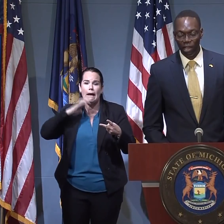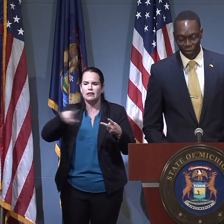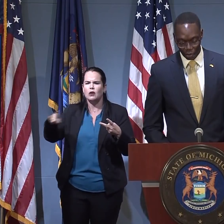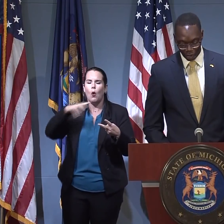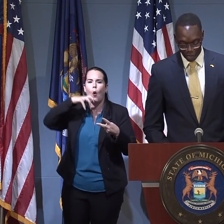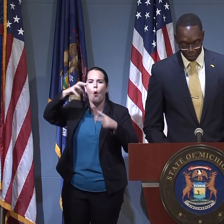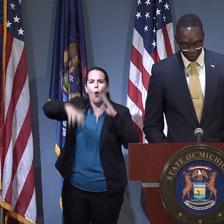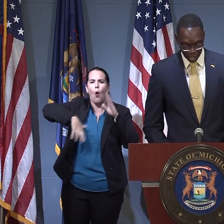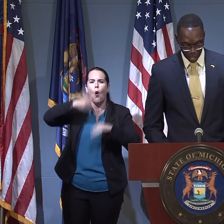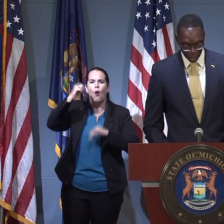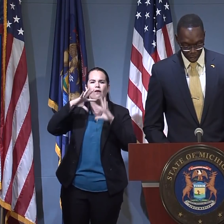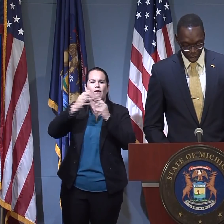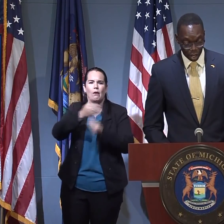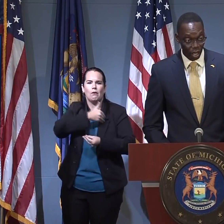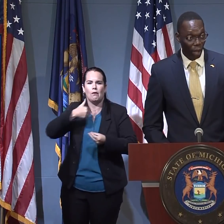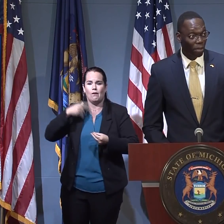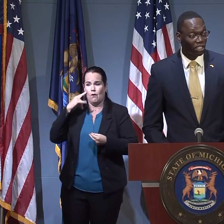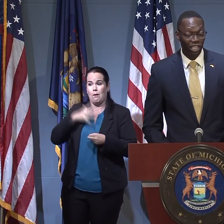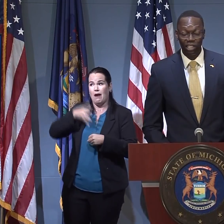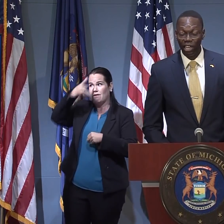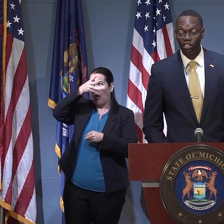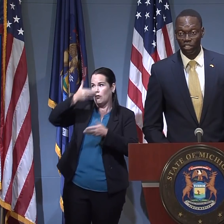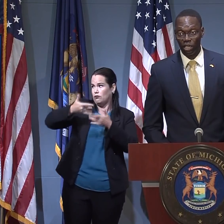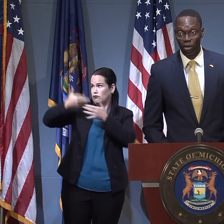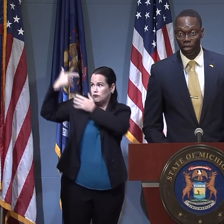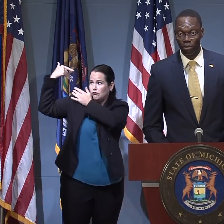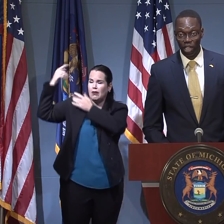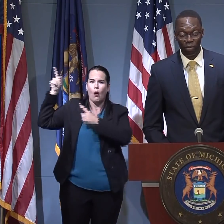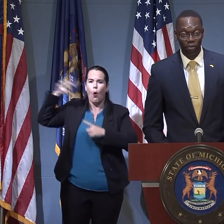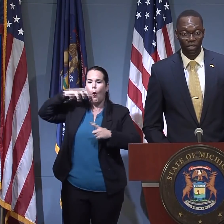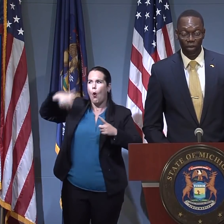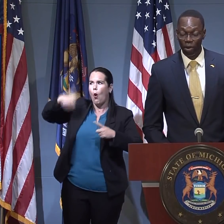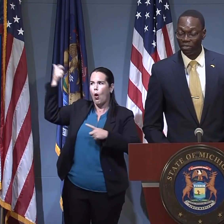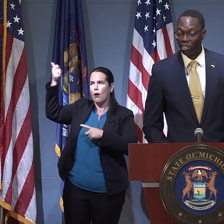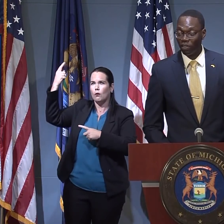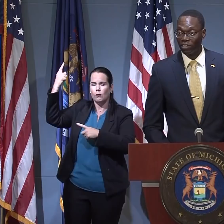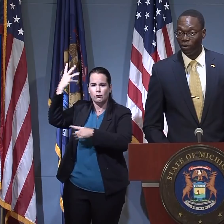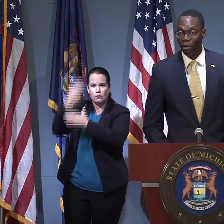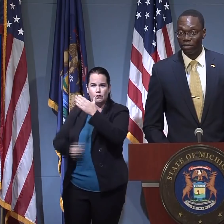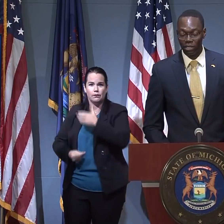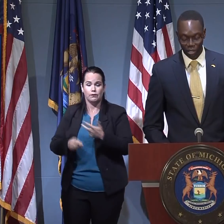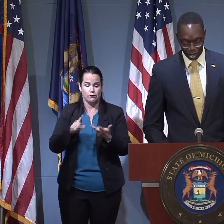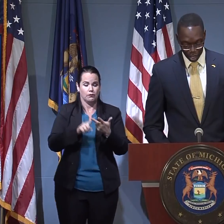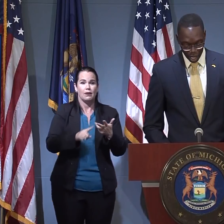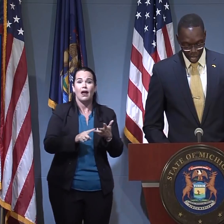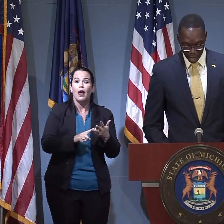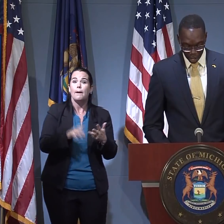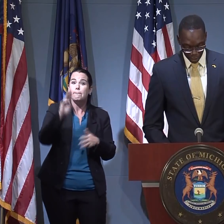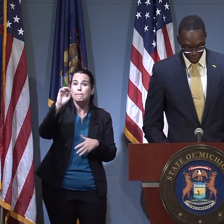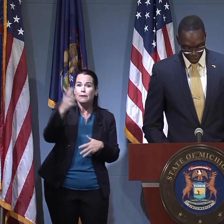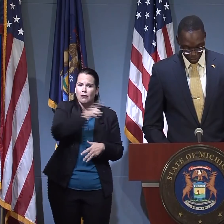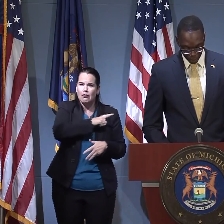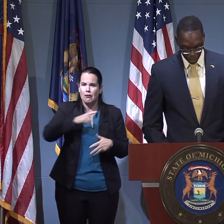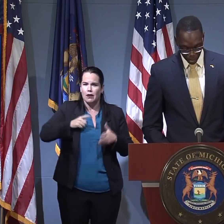CHURCH I GREW UP IN, A COUSIN DOWN SOUTH WHOS THE OLDEST LIVING MEMBER OF MY FAMILY ON MY FATHER'S SIDE, A MICHIGAN